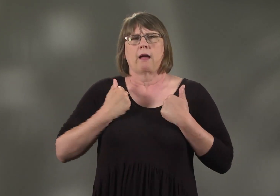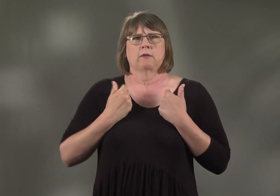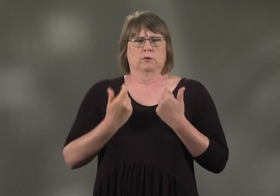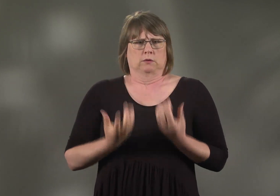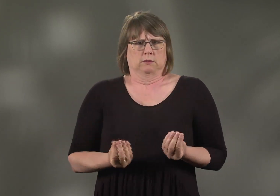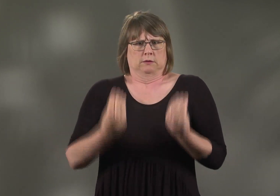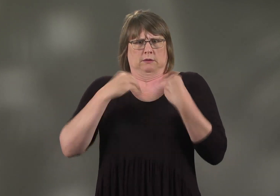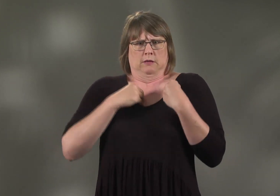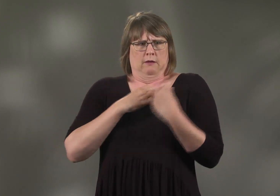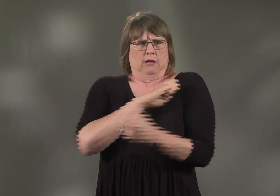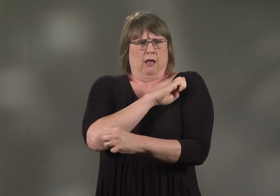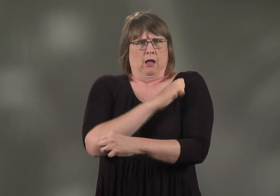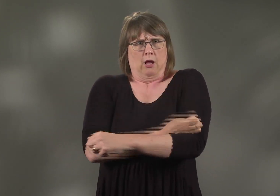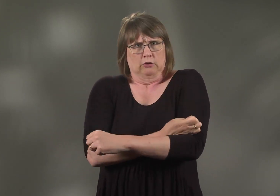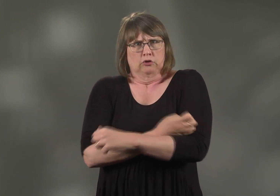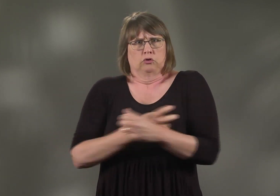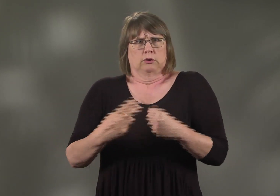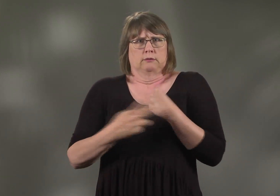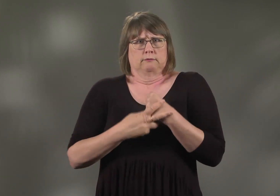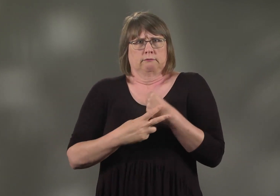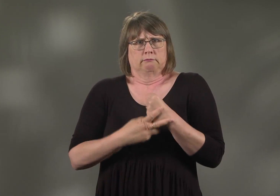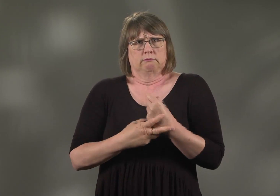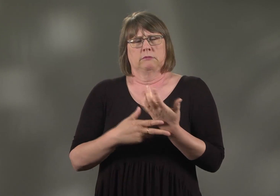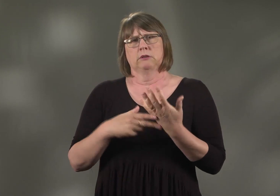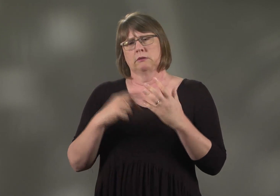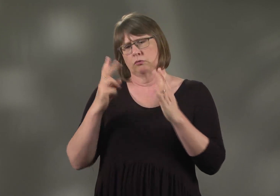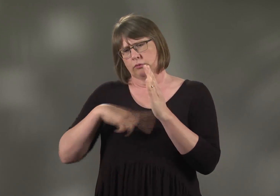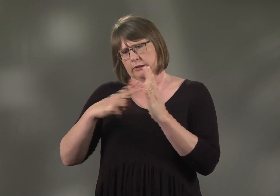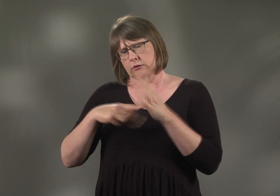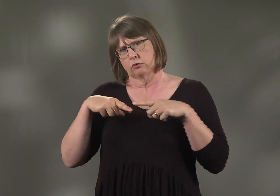For me, it was survival and energy conversation to read during lunch.